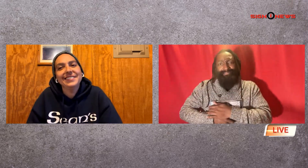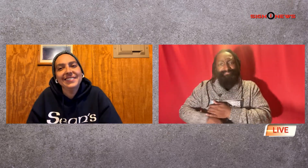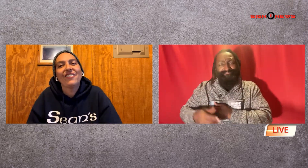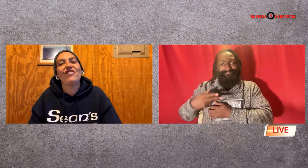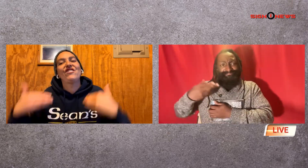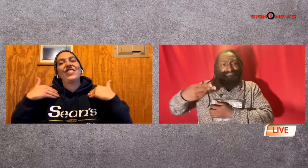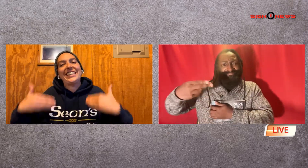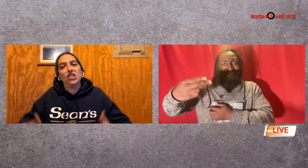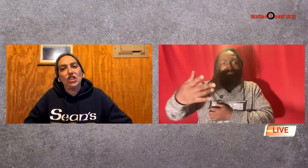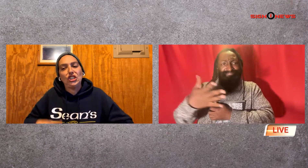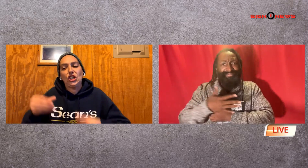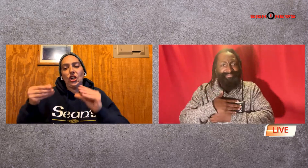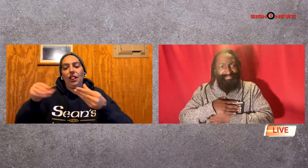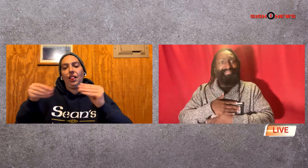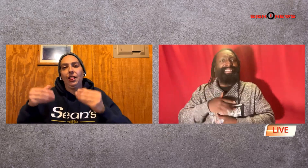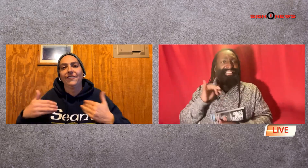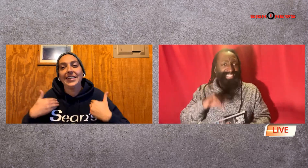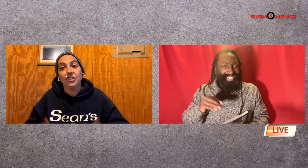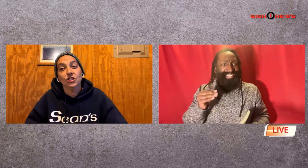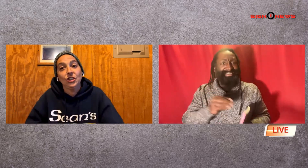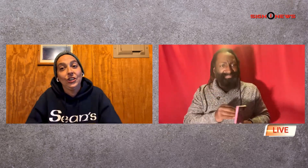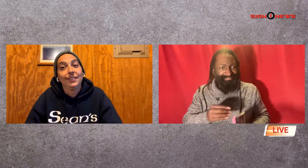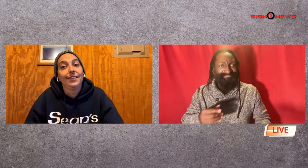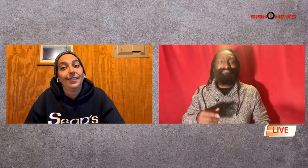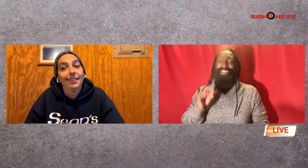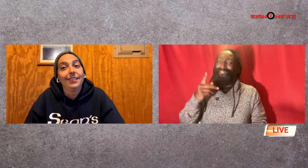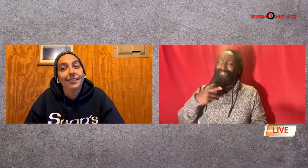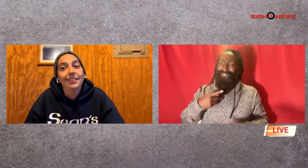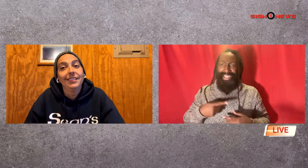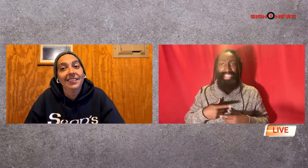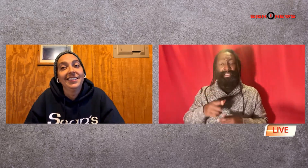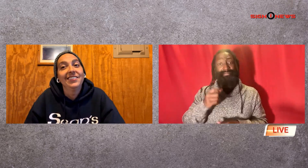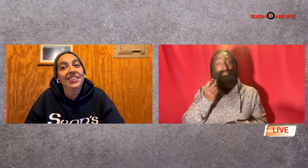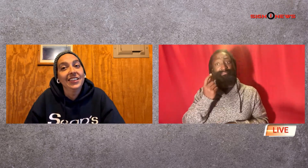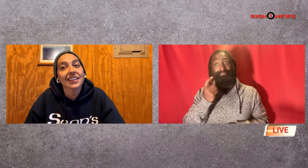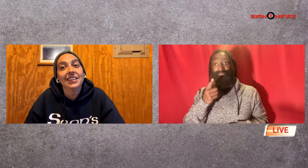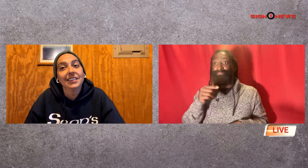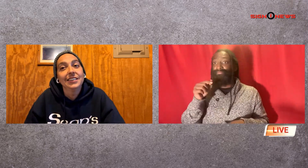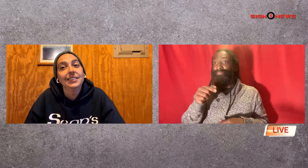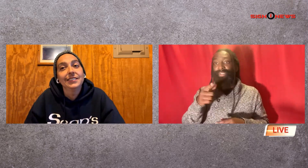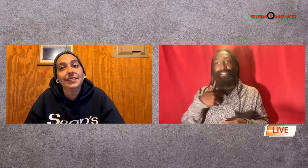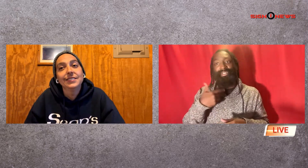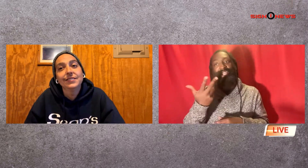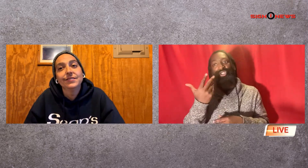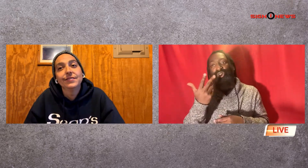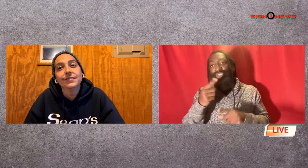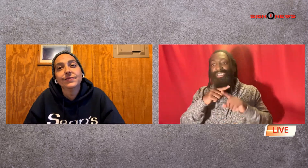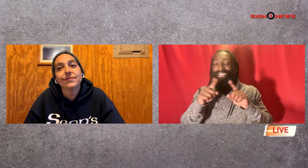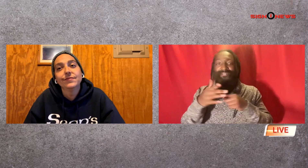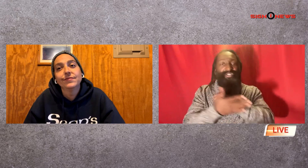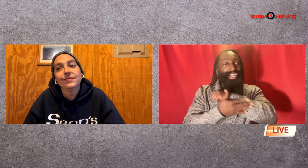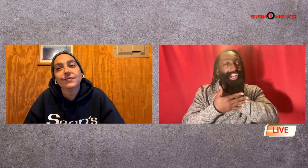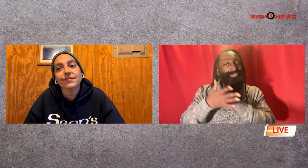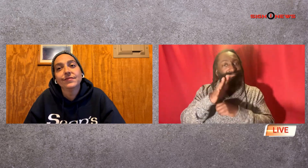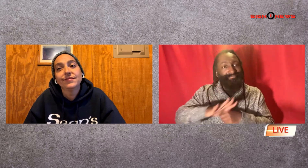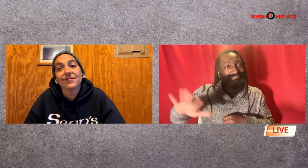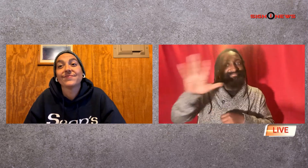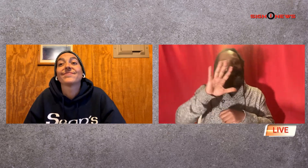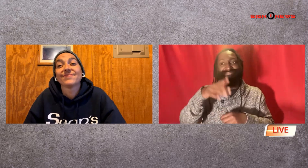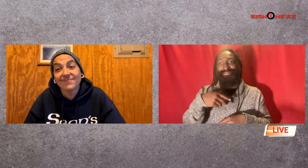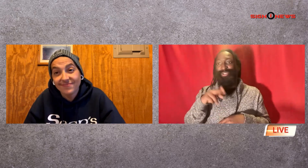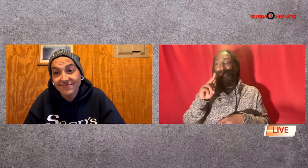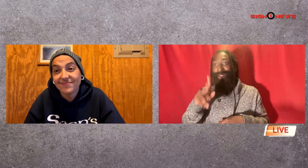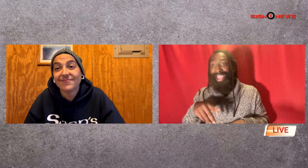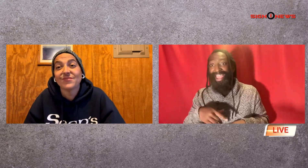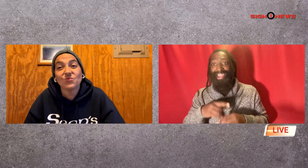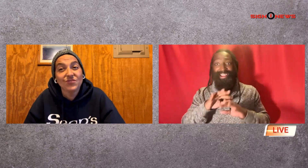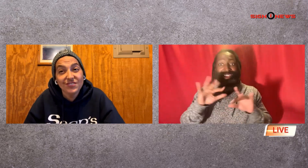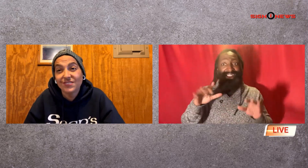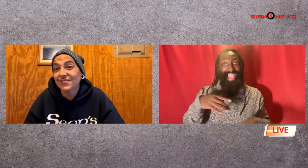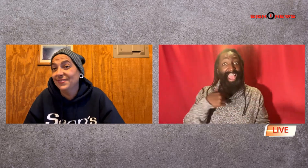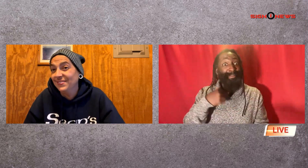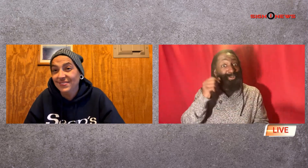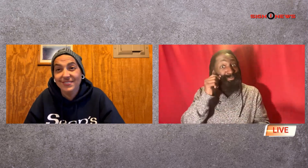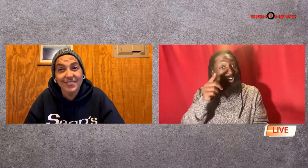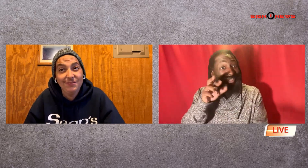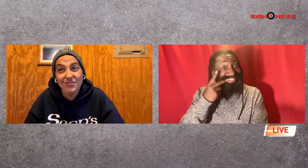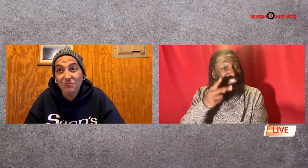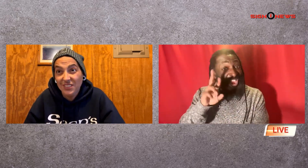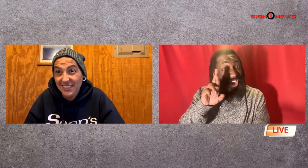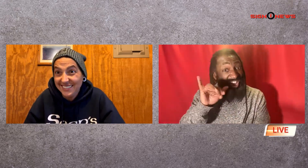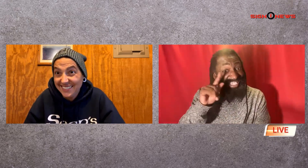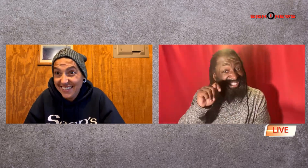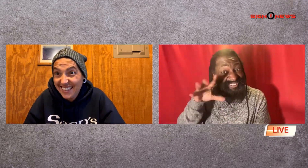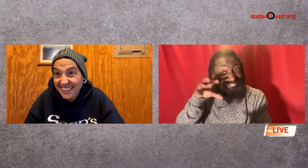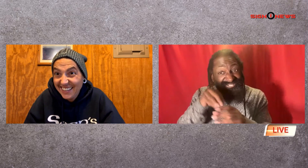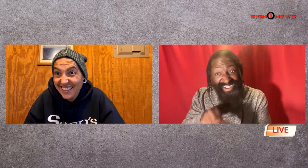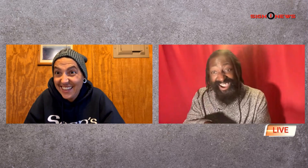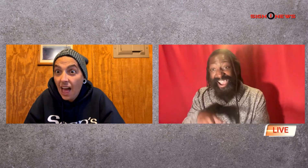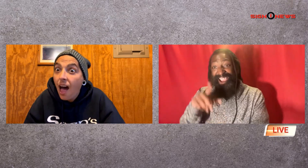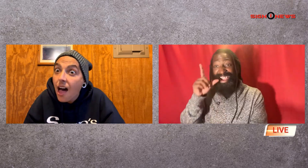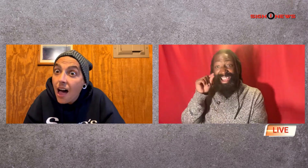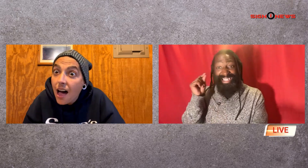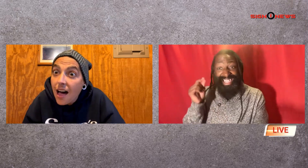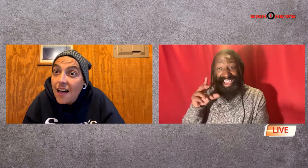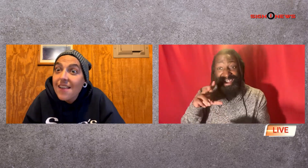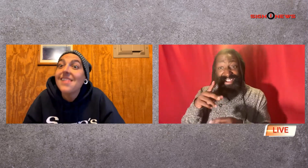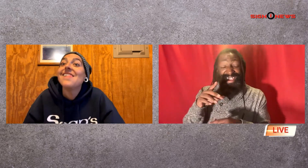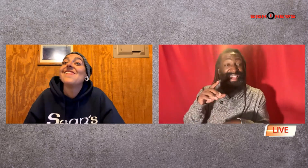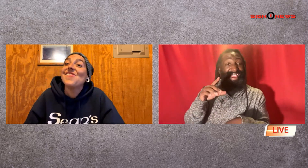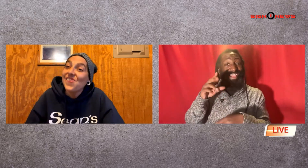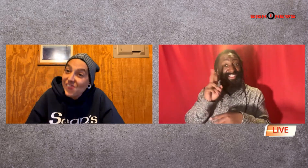are like 13 different countries and I was surprised to see RIT involved and Gallaudet